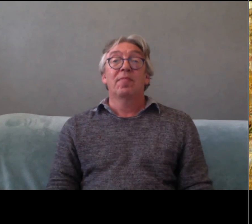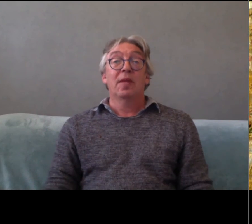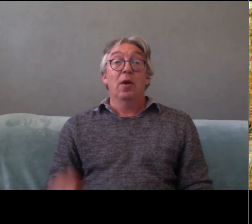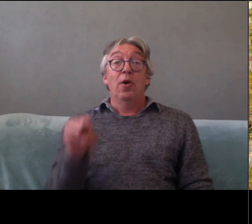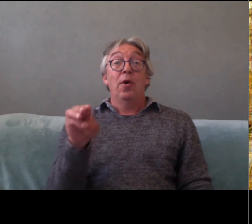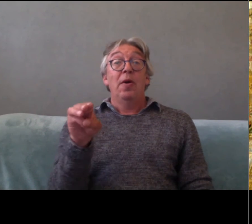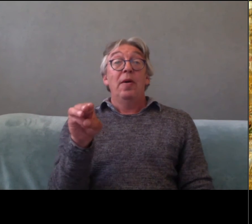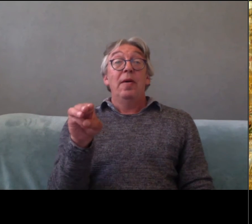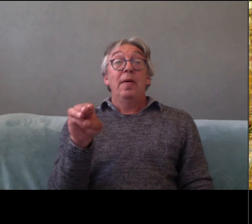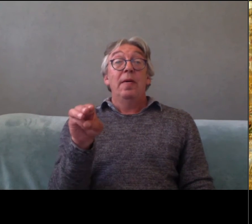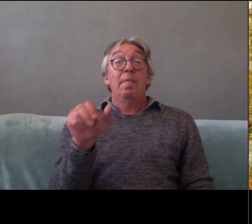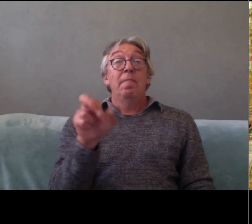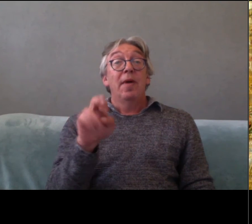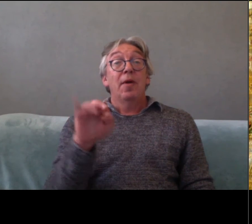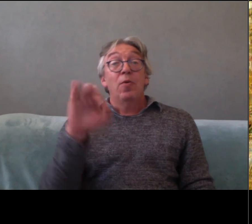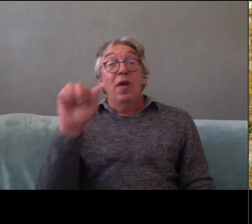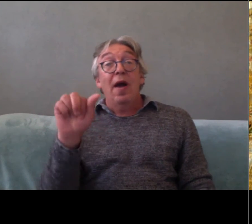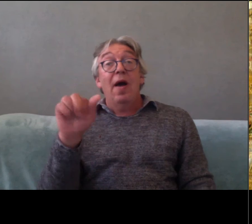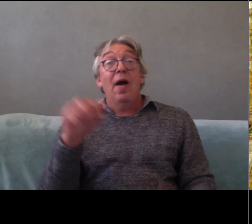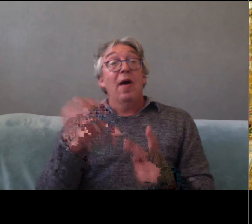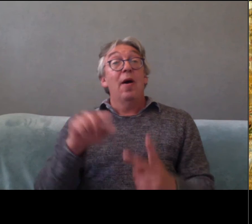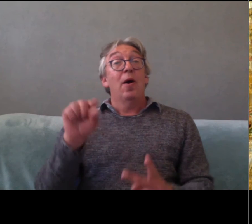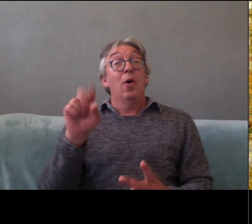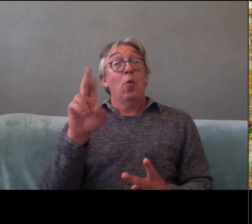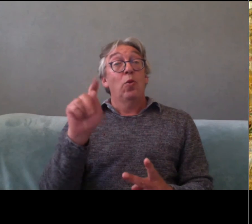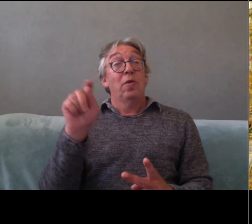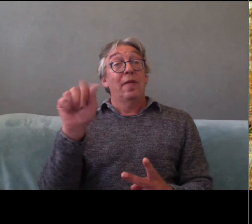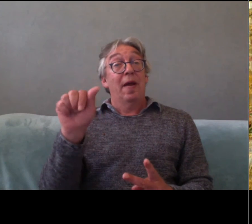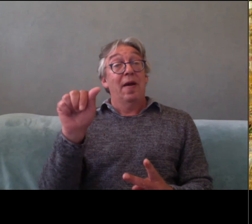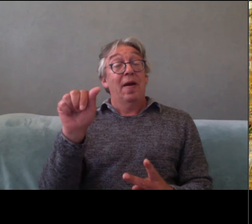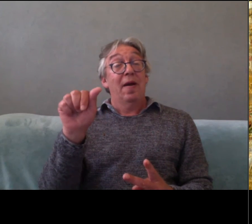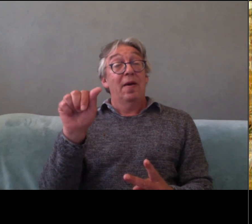If you could give a message that you're expecting from Spain,